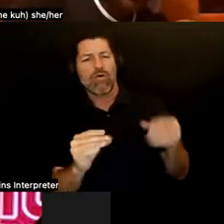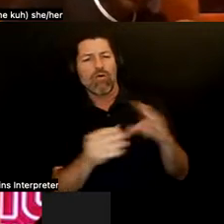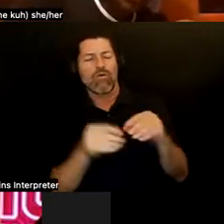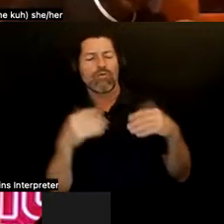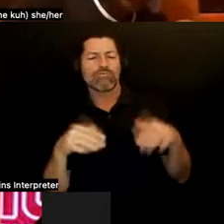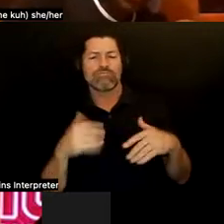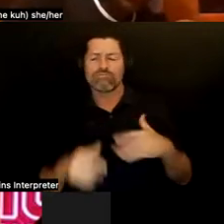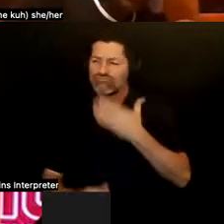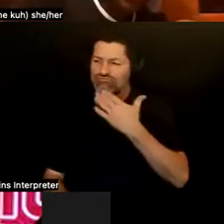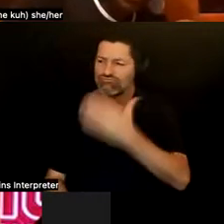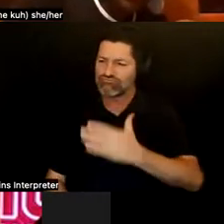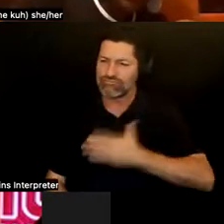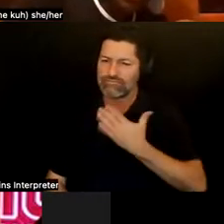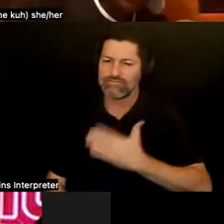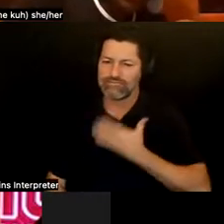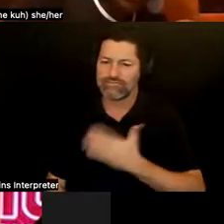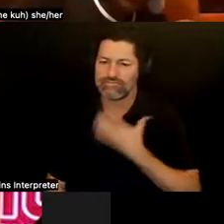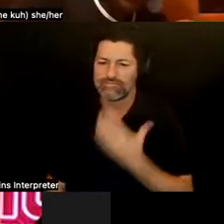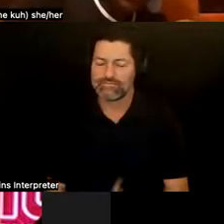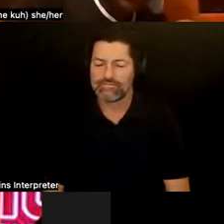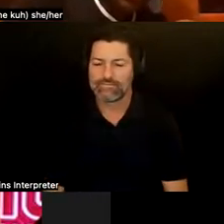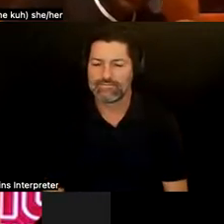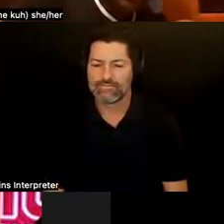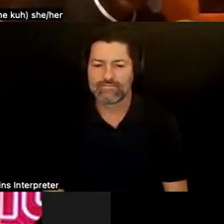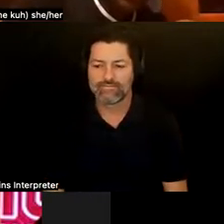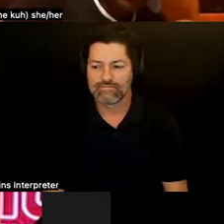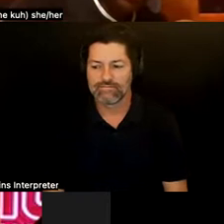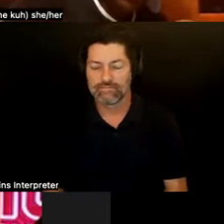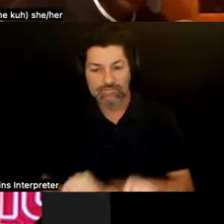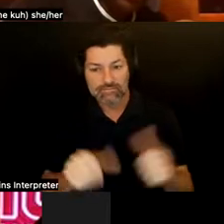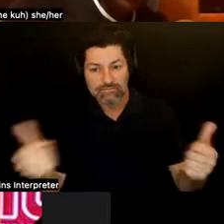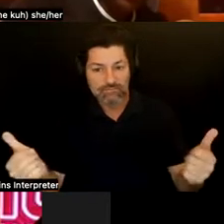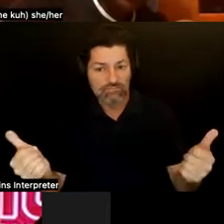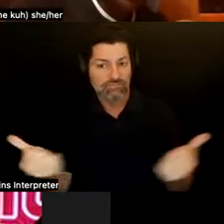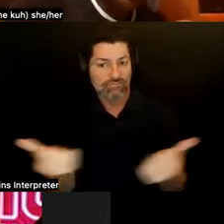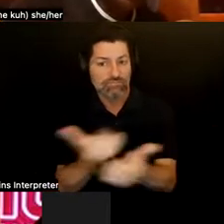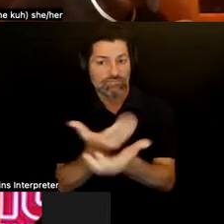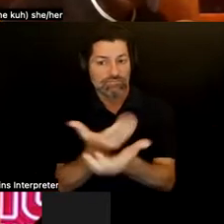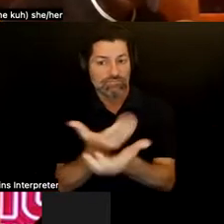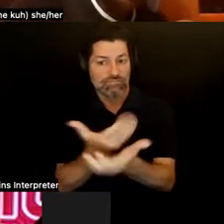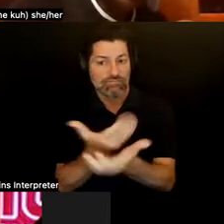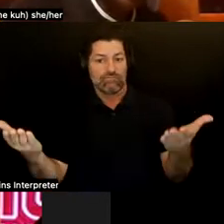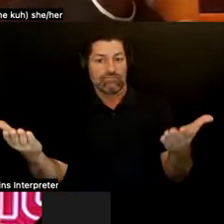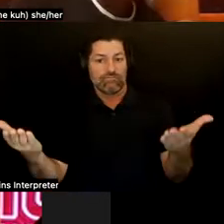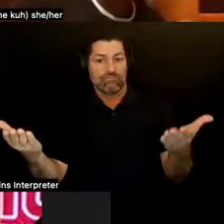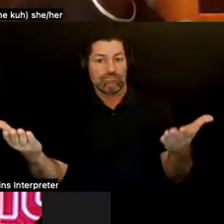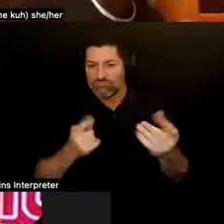20:15:50 Oh, good. i'm glad does anybody else have any any other questions that they that